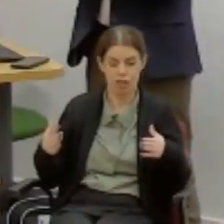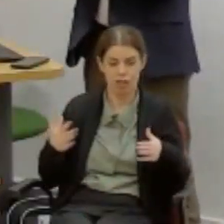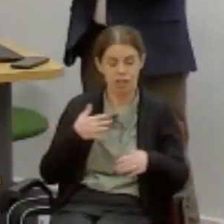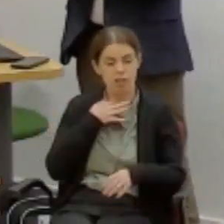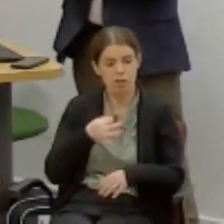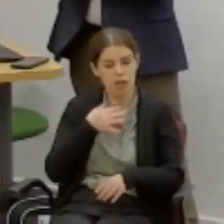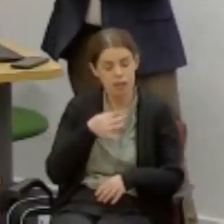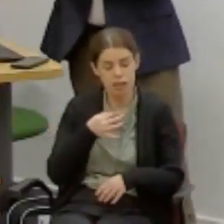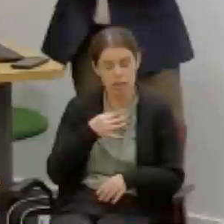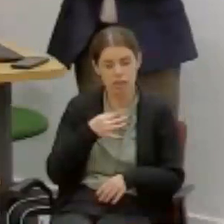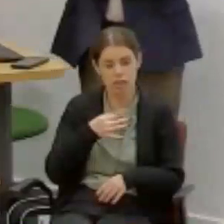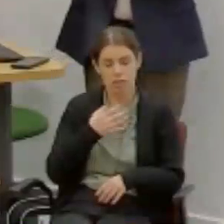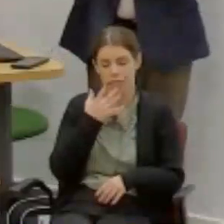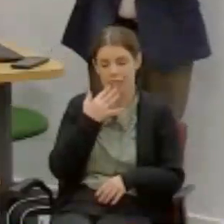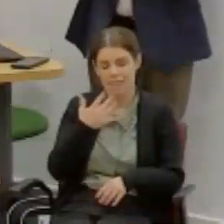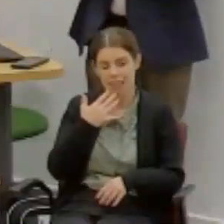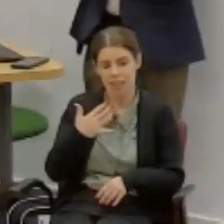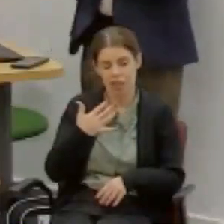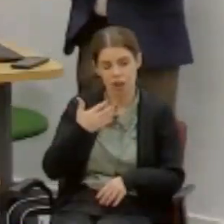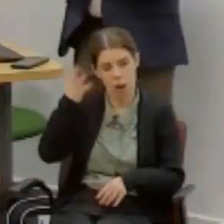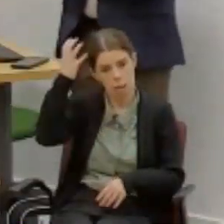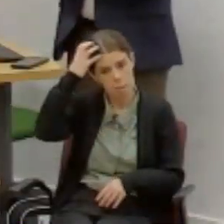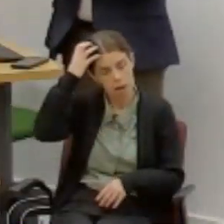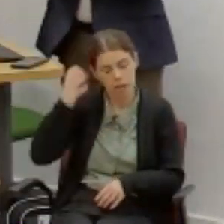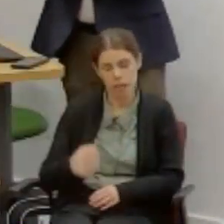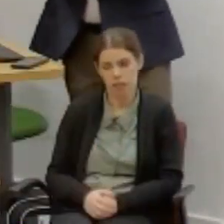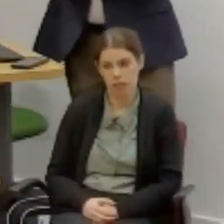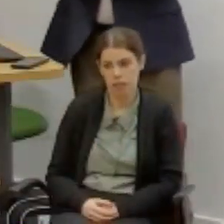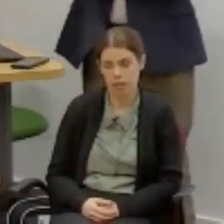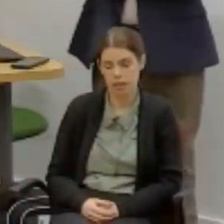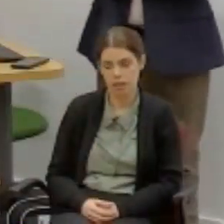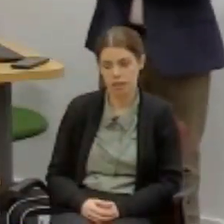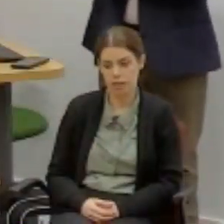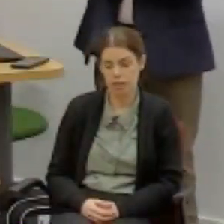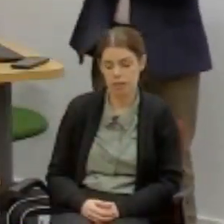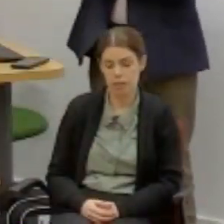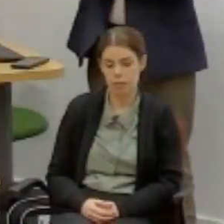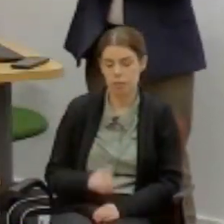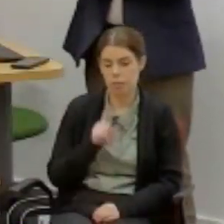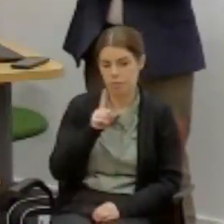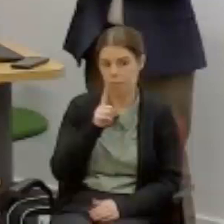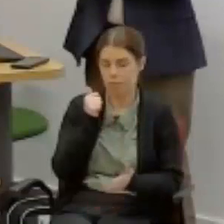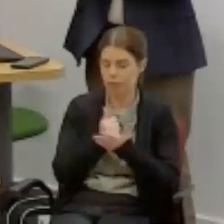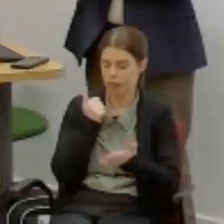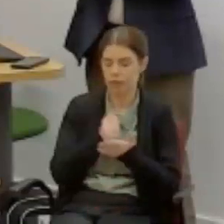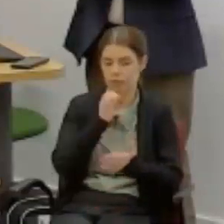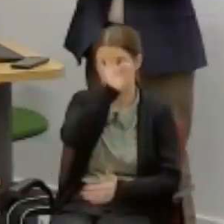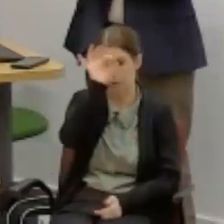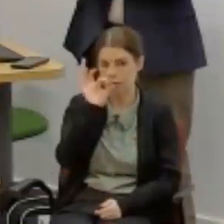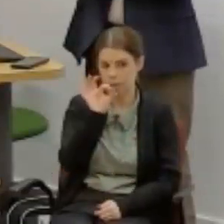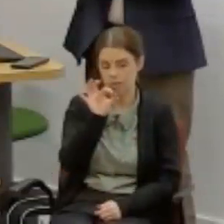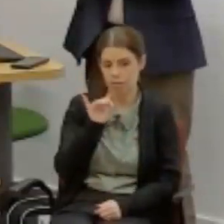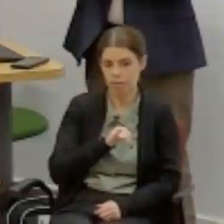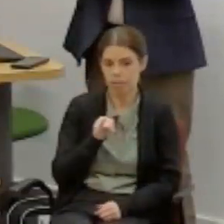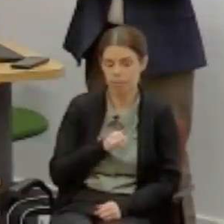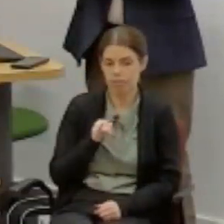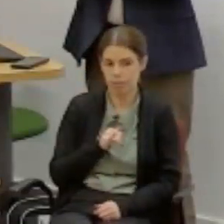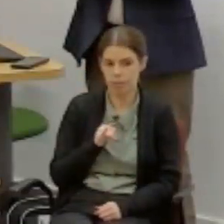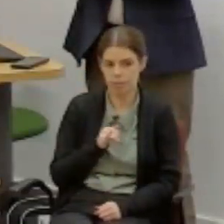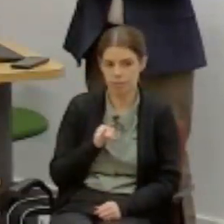The question from steven yeah so talk again that a fantastic question we so something